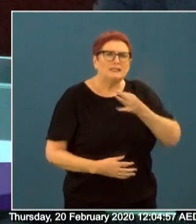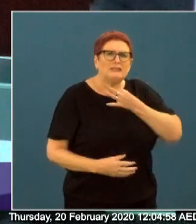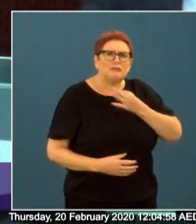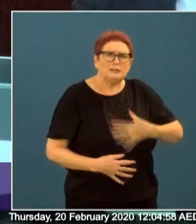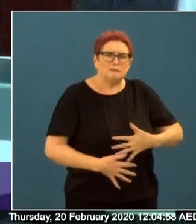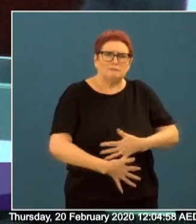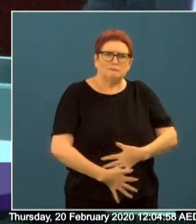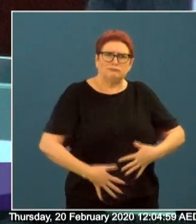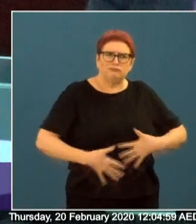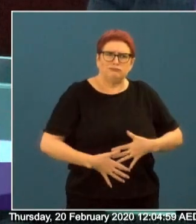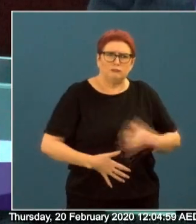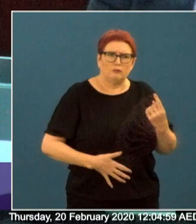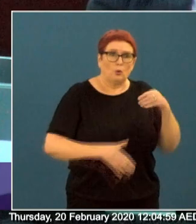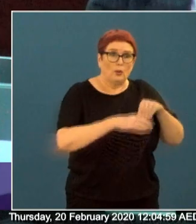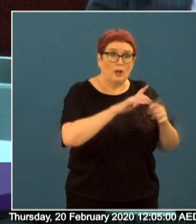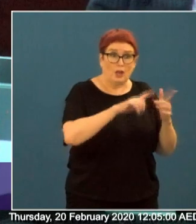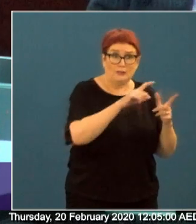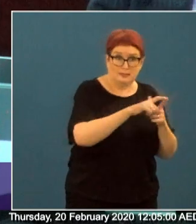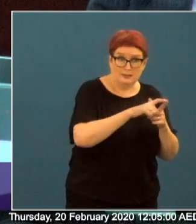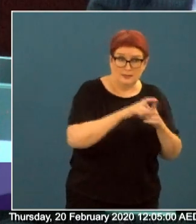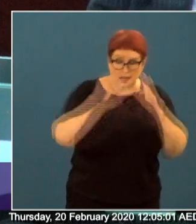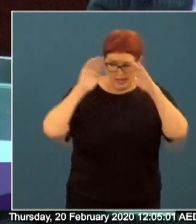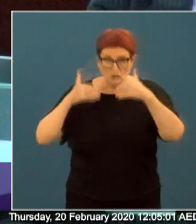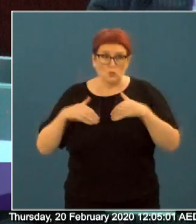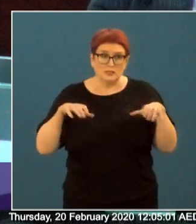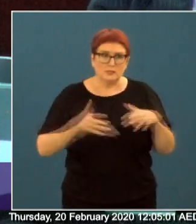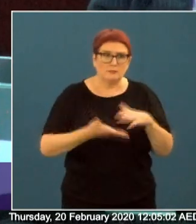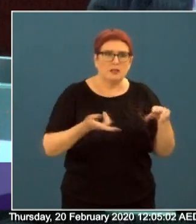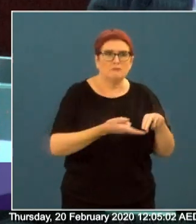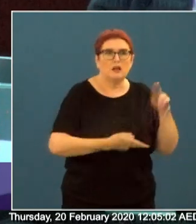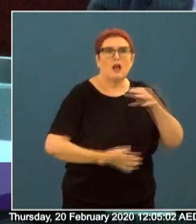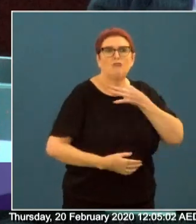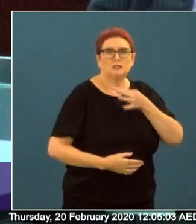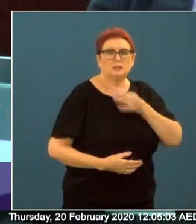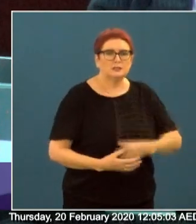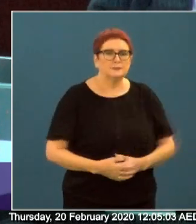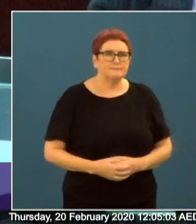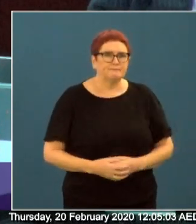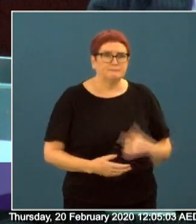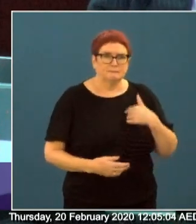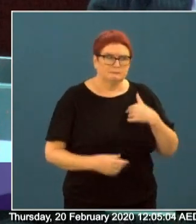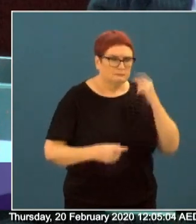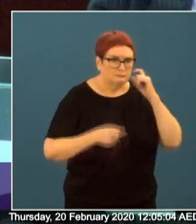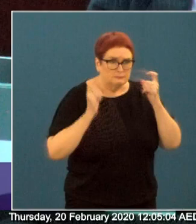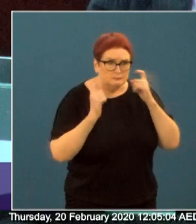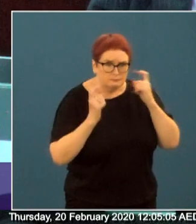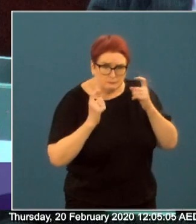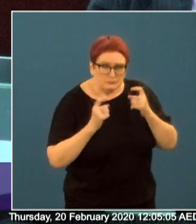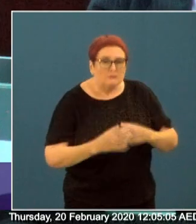among people with intellectual disability and autistic cohorts are an area for concern for which specific tailored health care